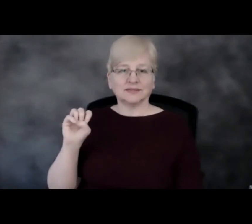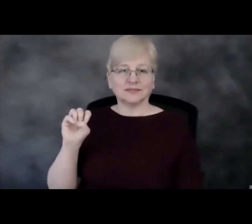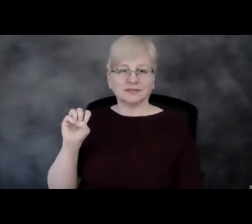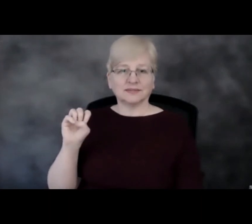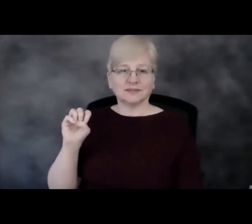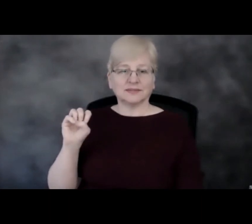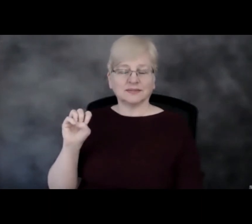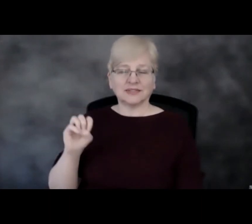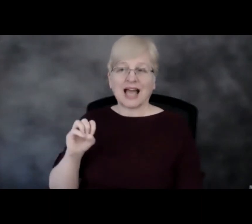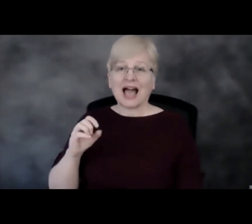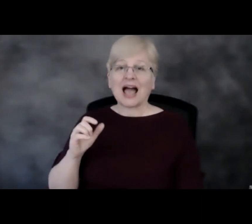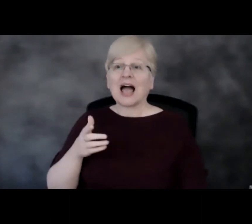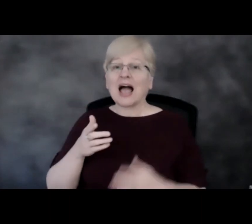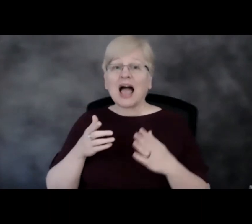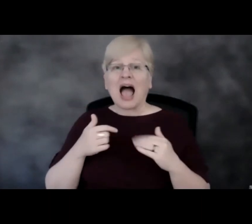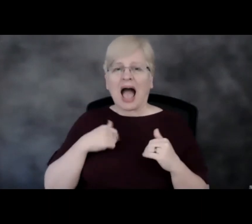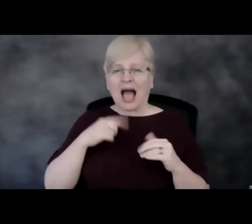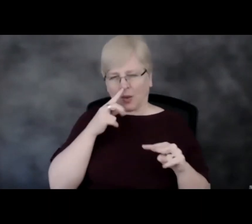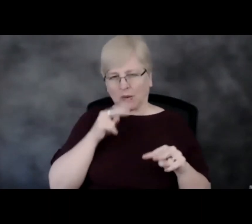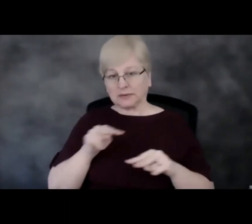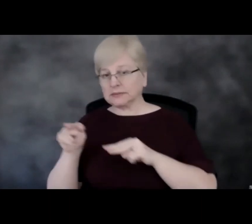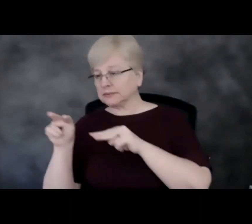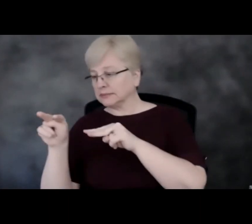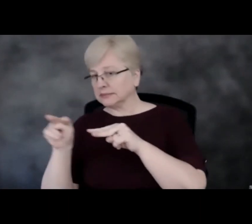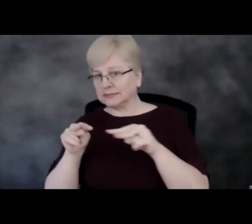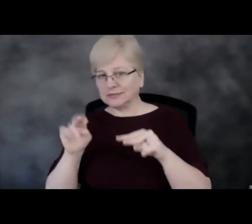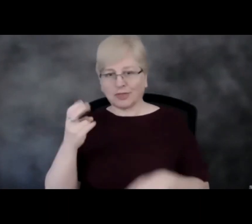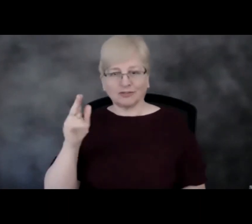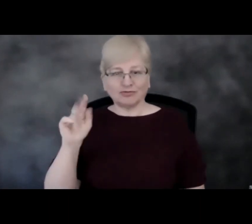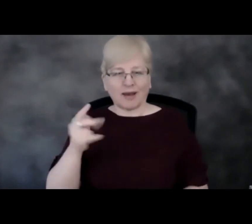17:35:44 in the chat a little bit, but let's open it up for